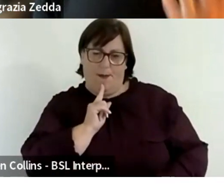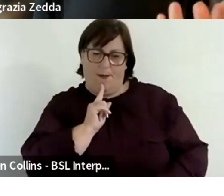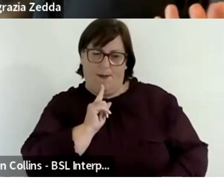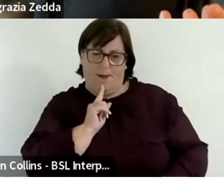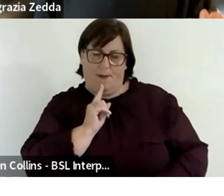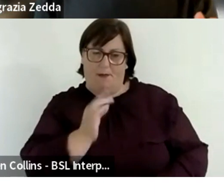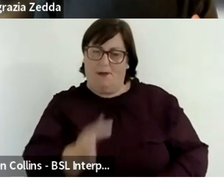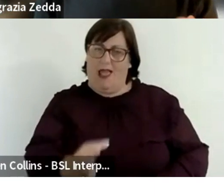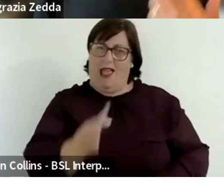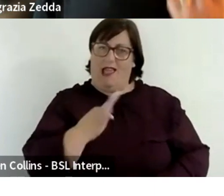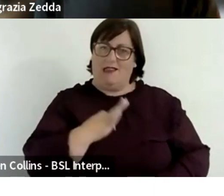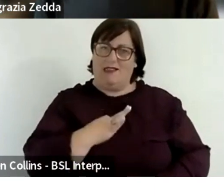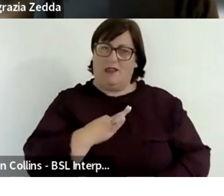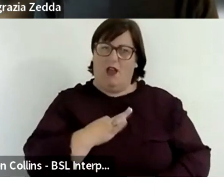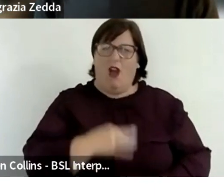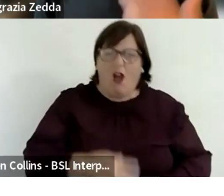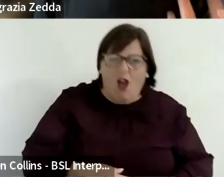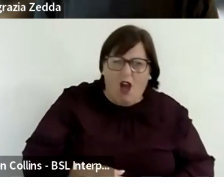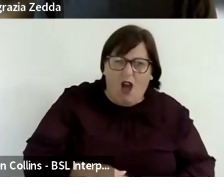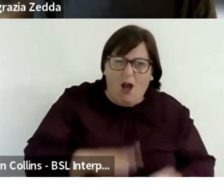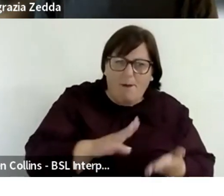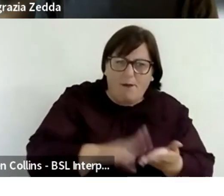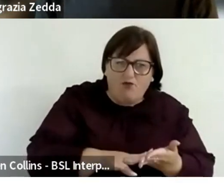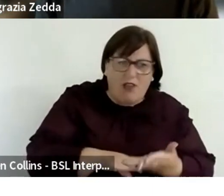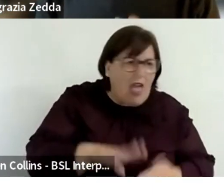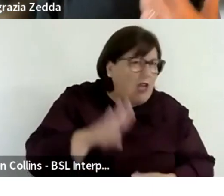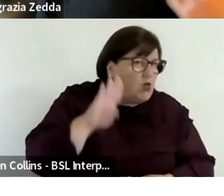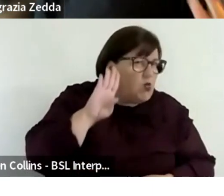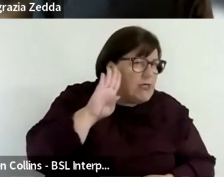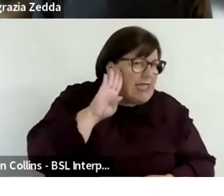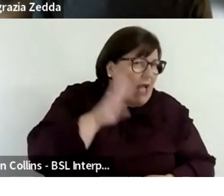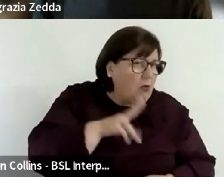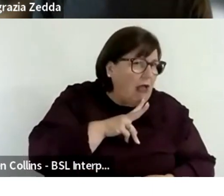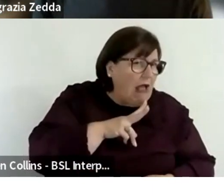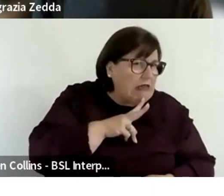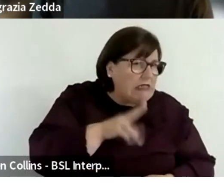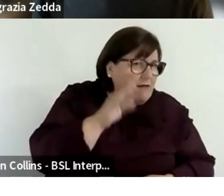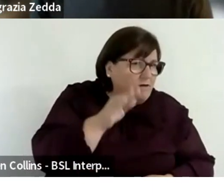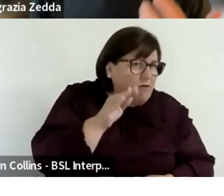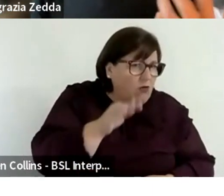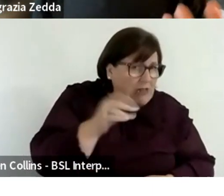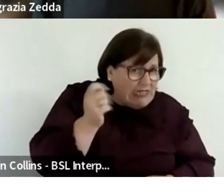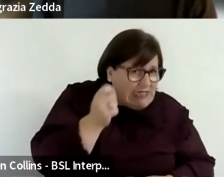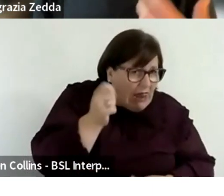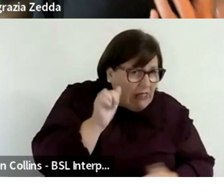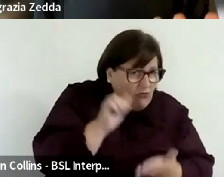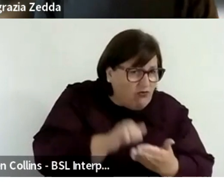you sound foreign, you are Italian, where did you go to school, where did you get your degree?